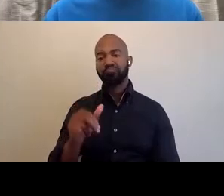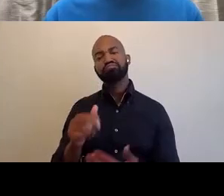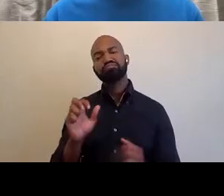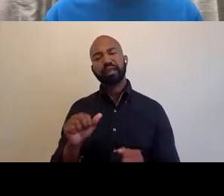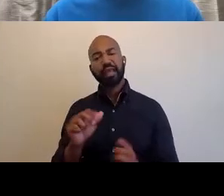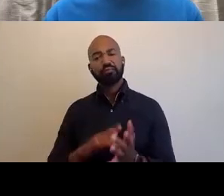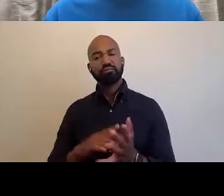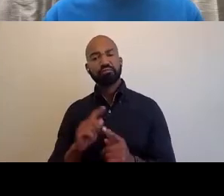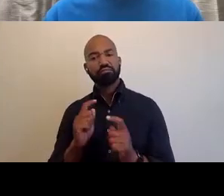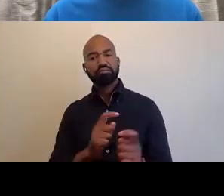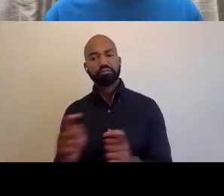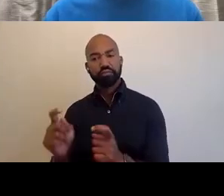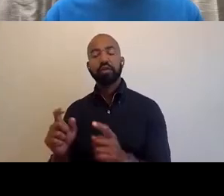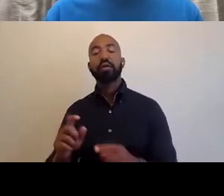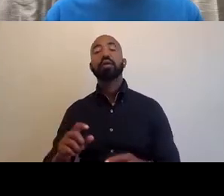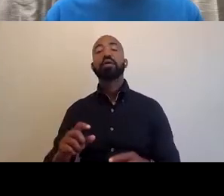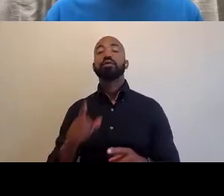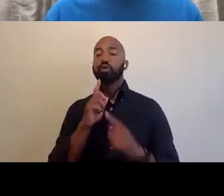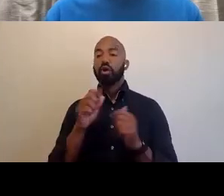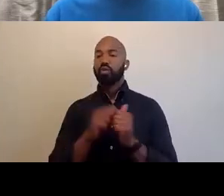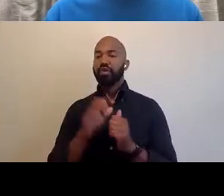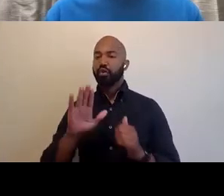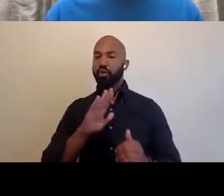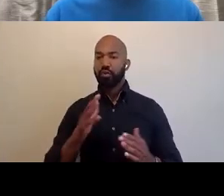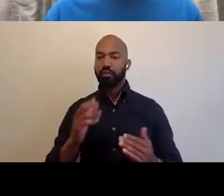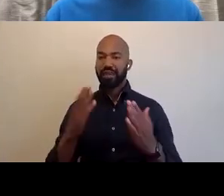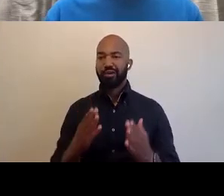so definitely talk to your provider about that if you have any concerns.